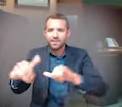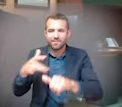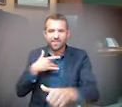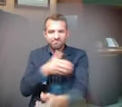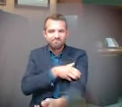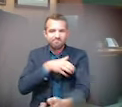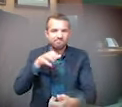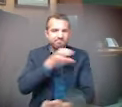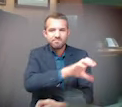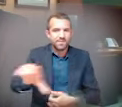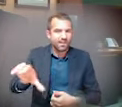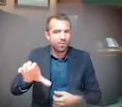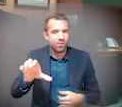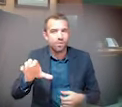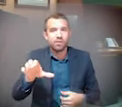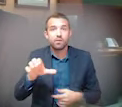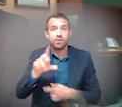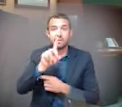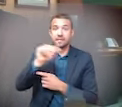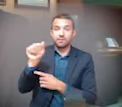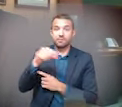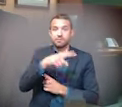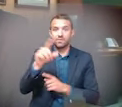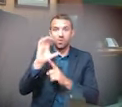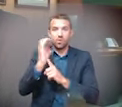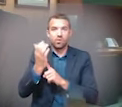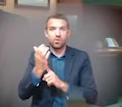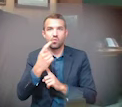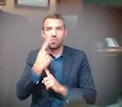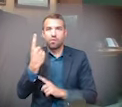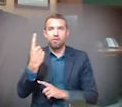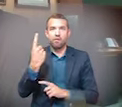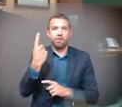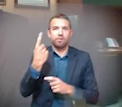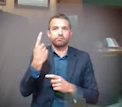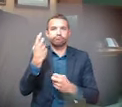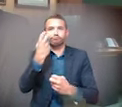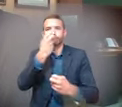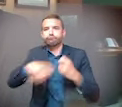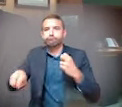is that it is not always communicated from parent